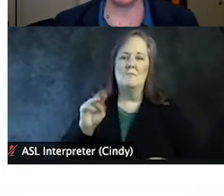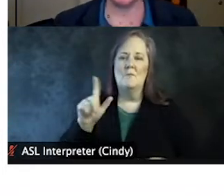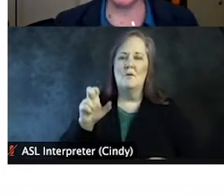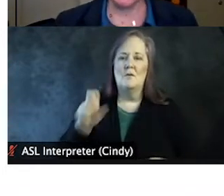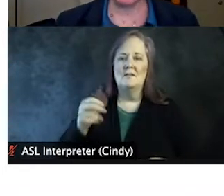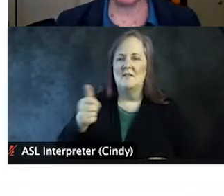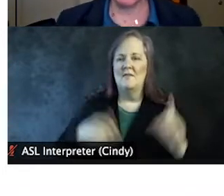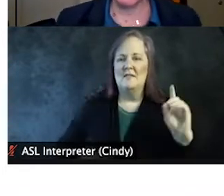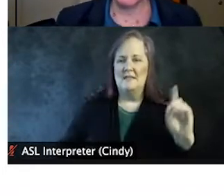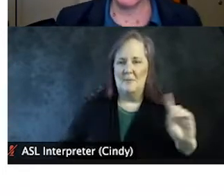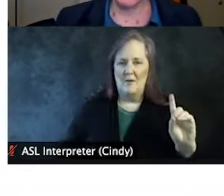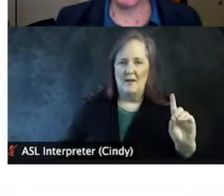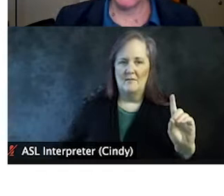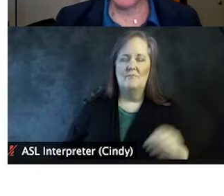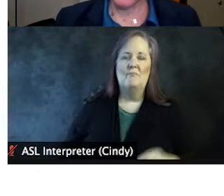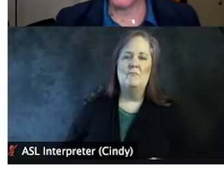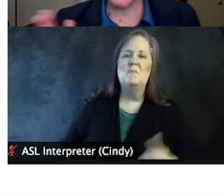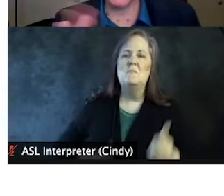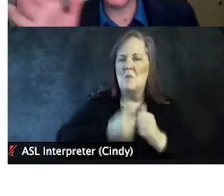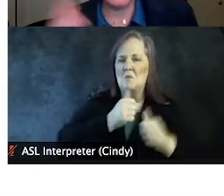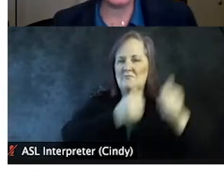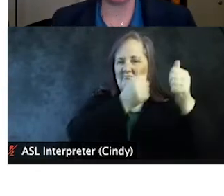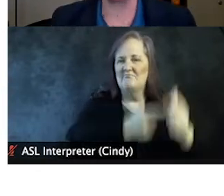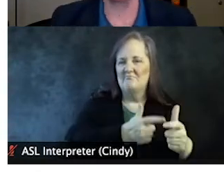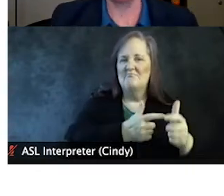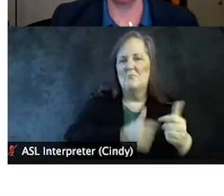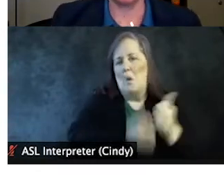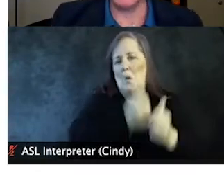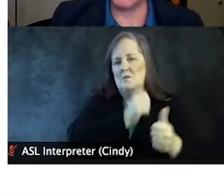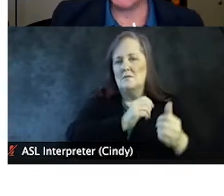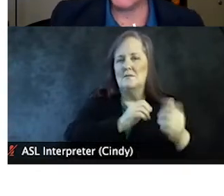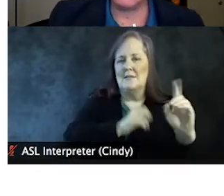and the Orange County Register and the Mercury News and some others opposed to it.